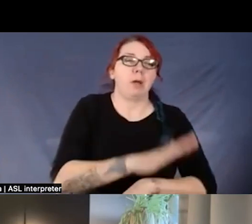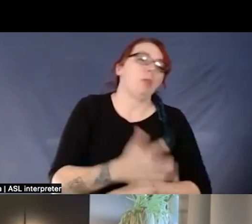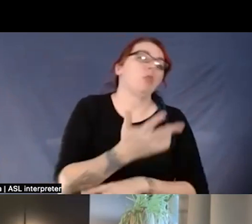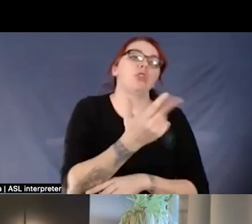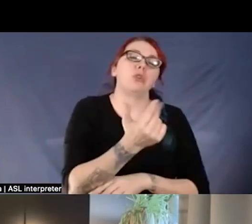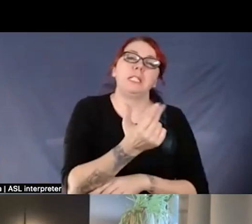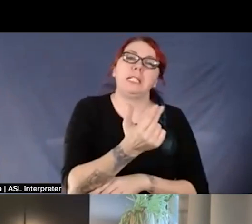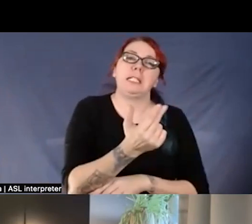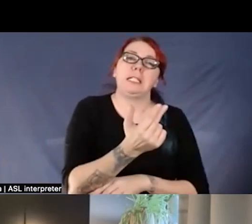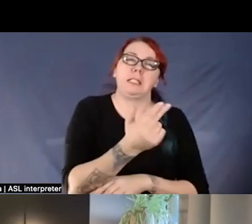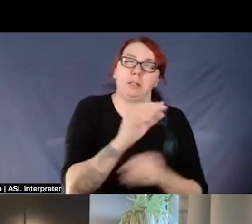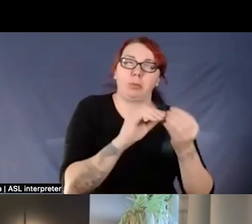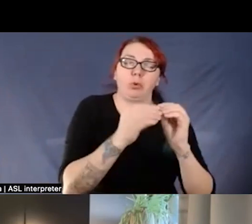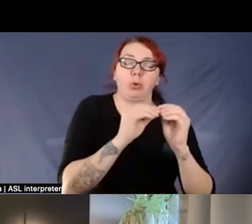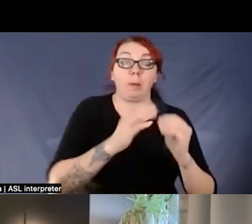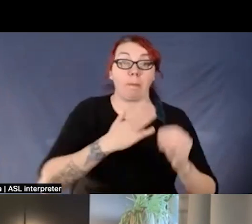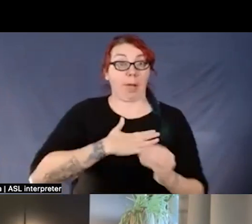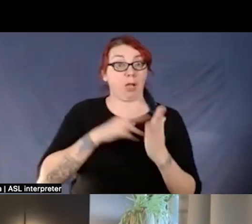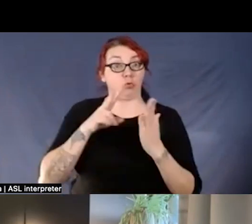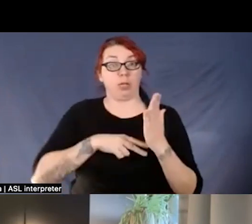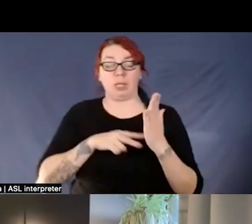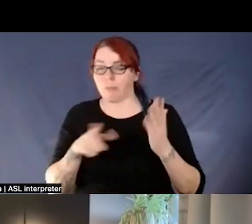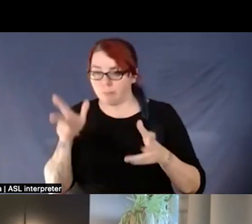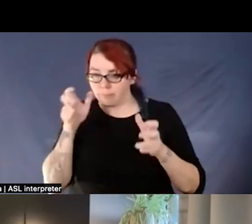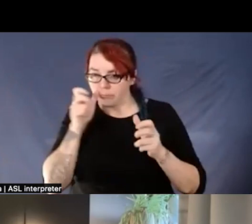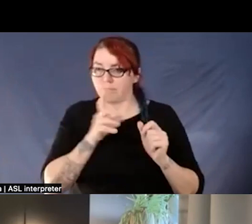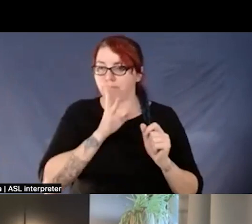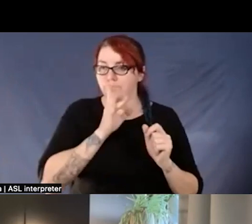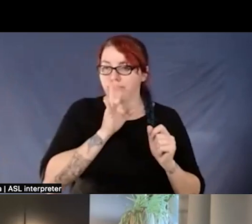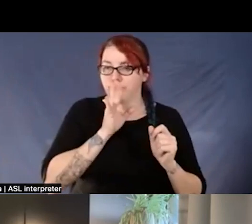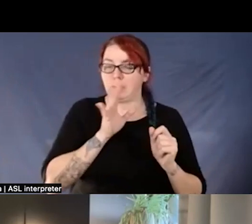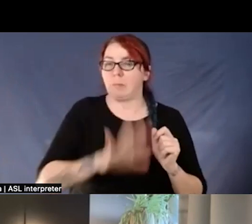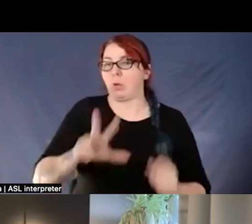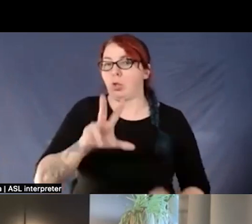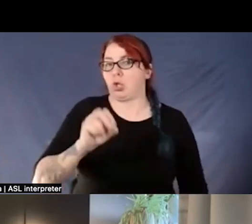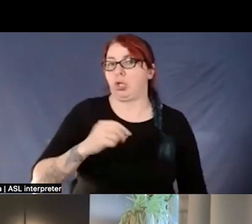my reading speed, so I've found. This is fantastic to use when you need to slow yourself down when